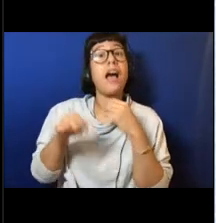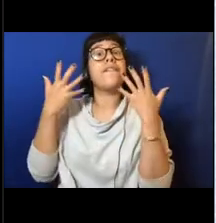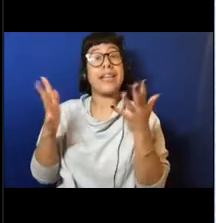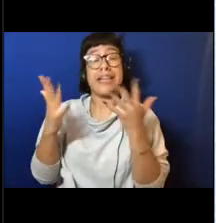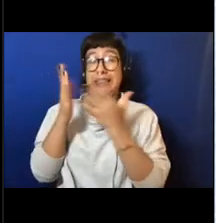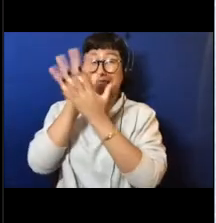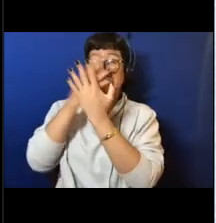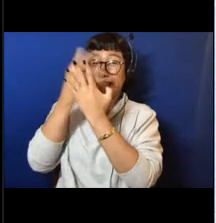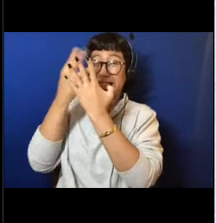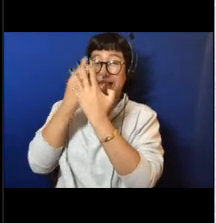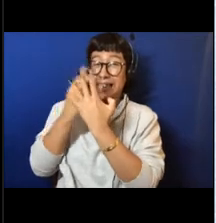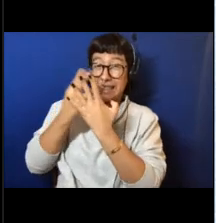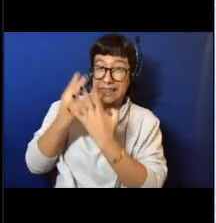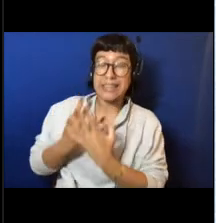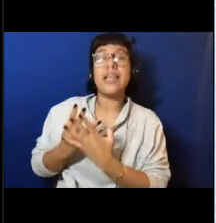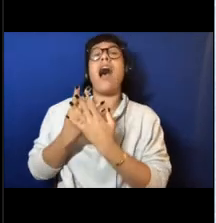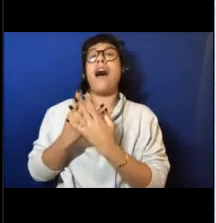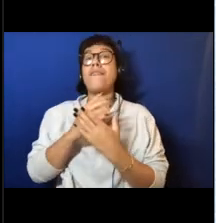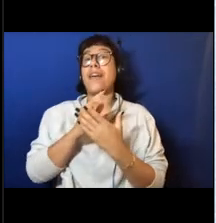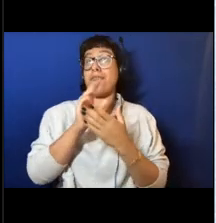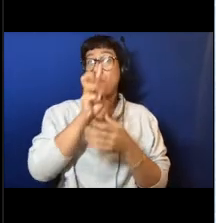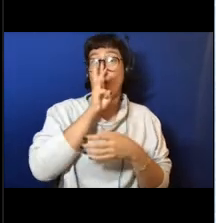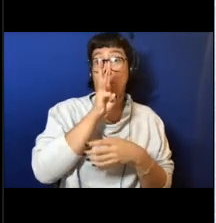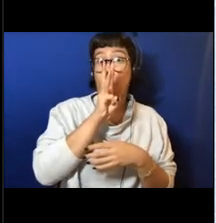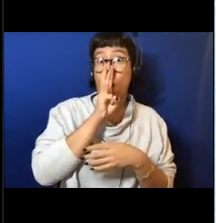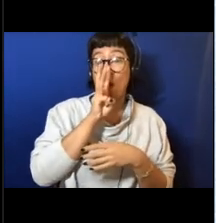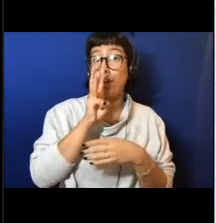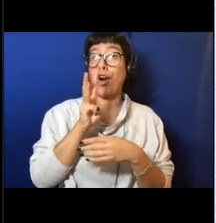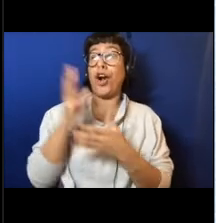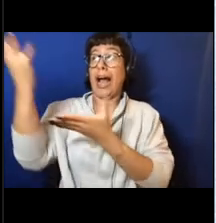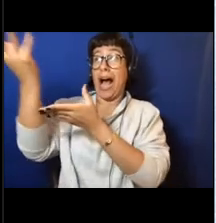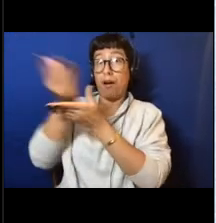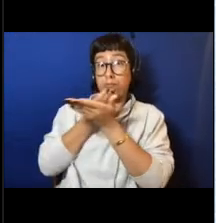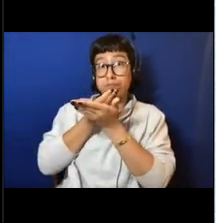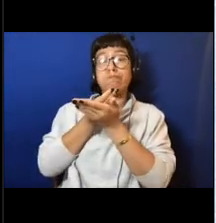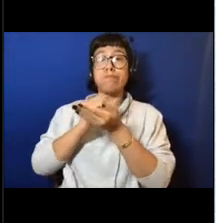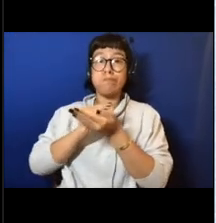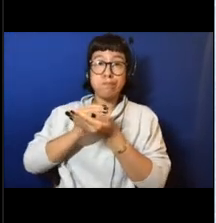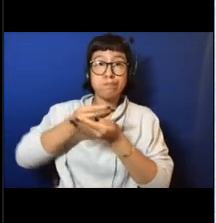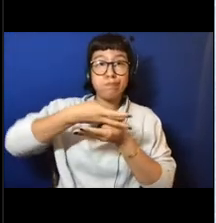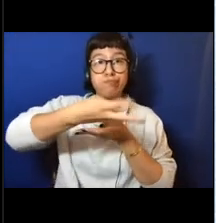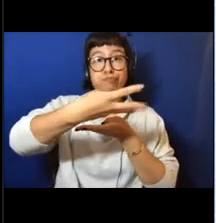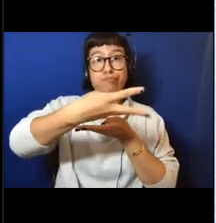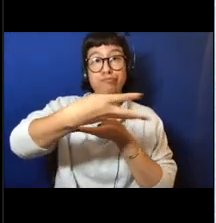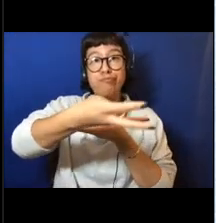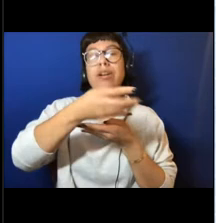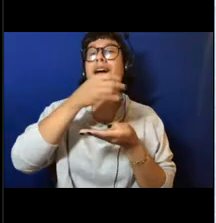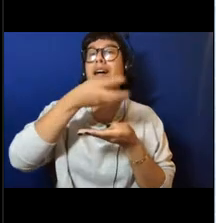all the rest of the water. And of course the water they come out is cleaner than the water they pumped in because they removed